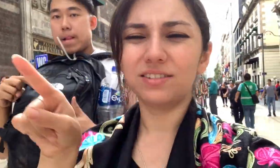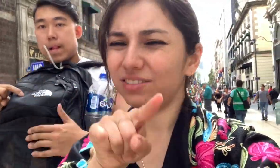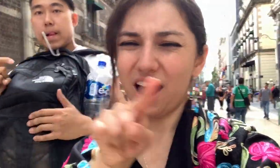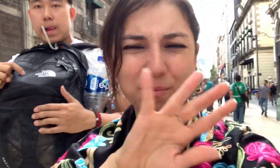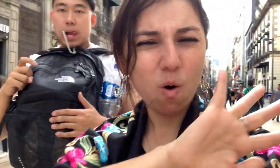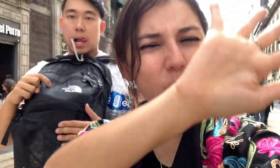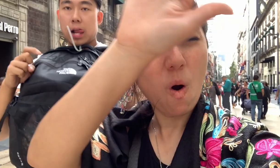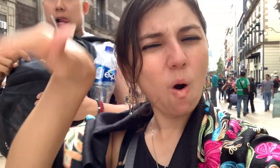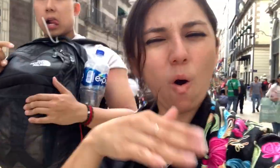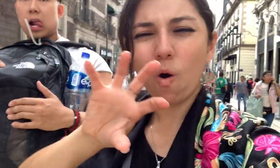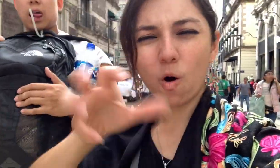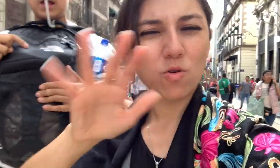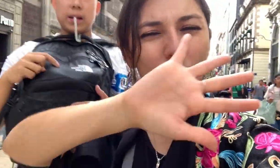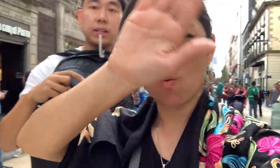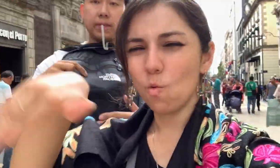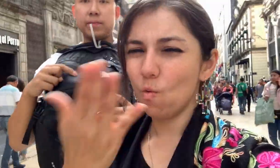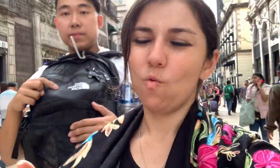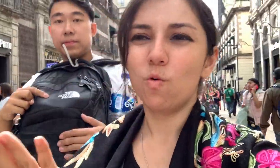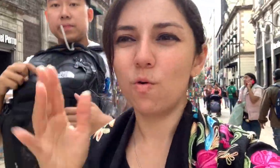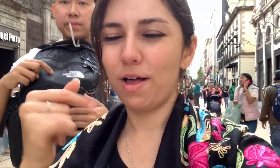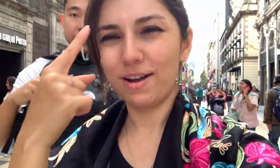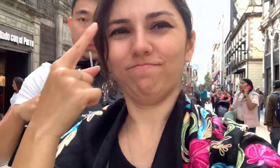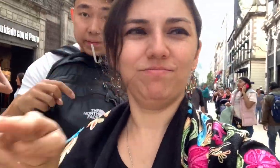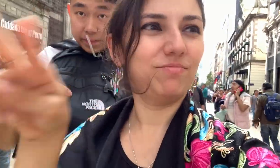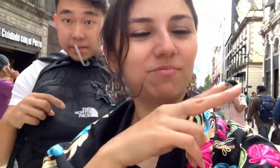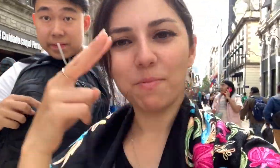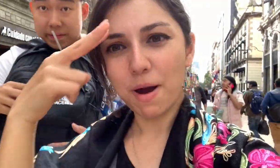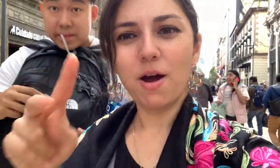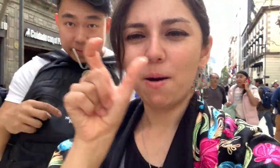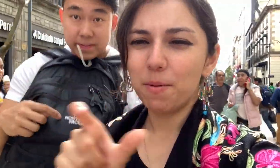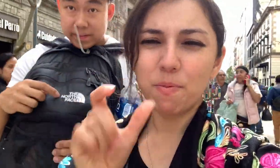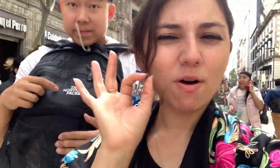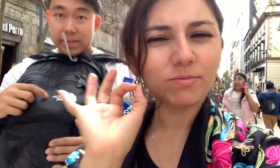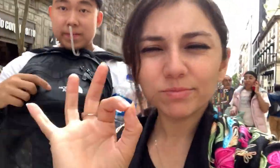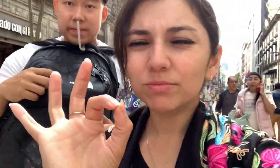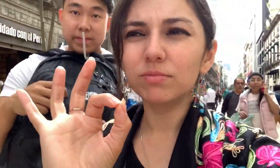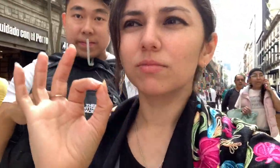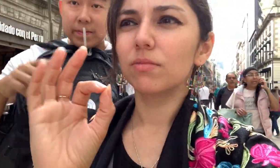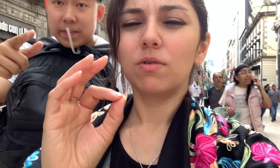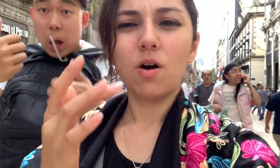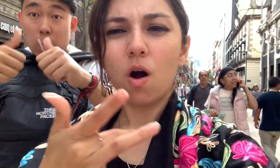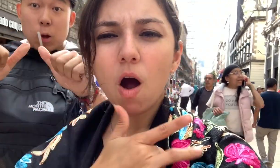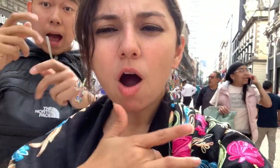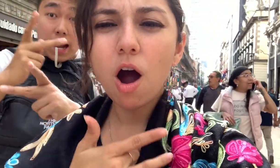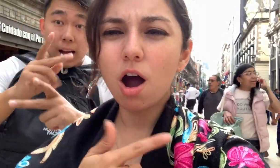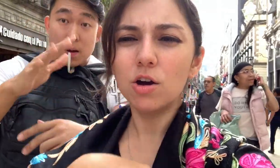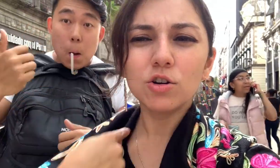It's the same around the world. I mean, many Mexican people here are amazing they have a good heart -